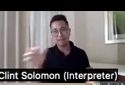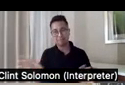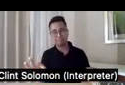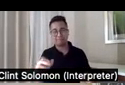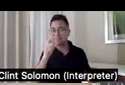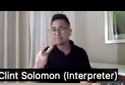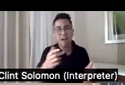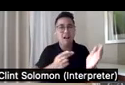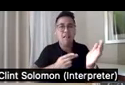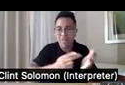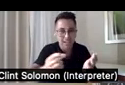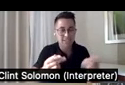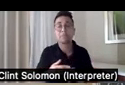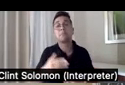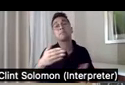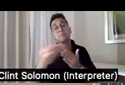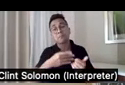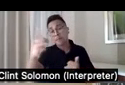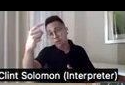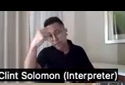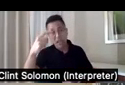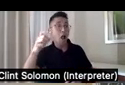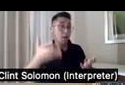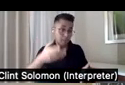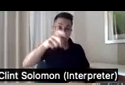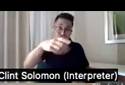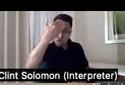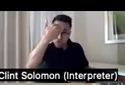and even though you think i perhaps should know more about the car i drive it actually is